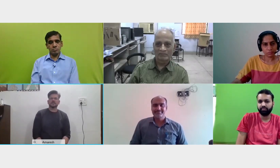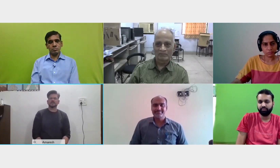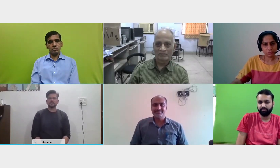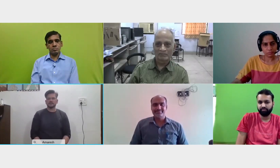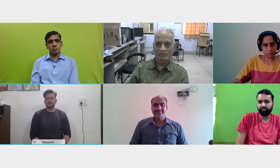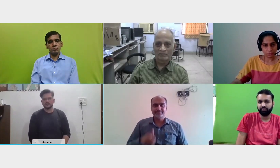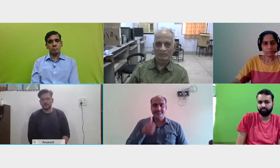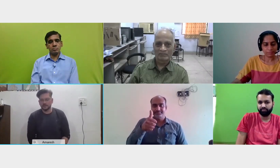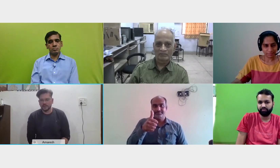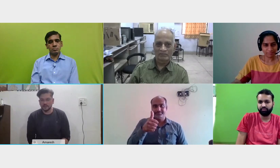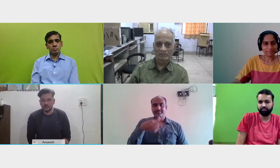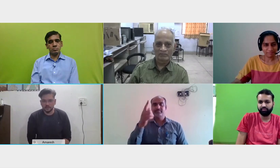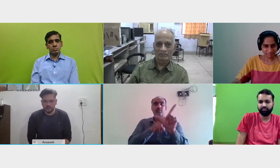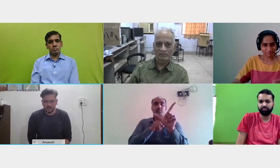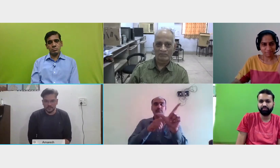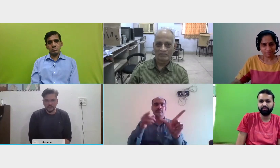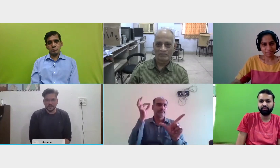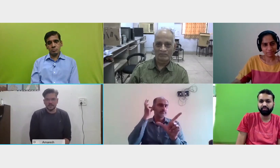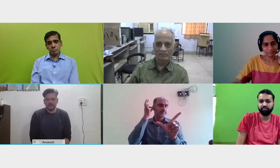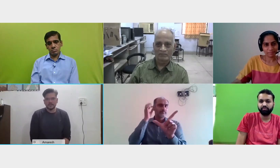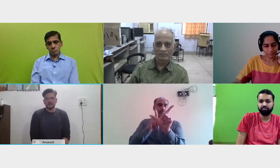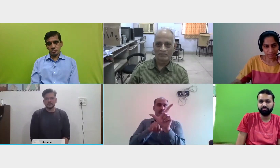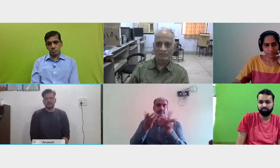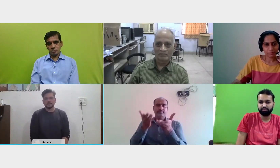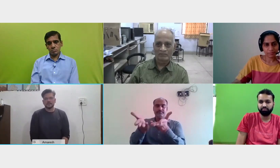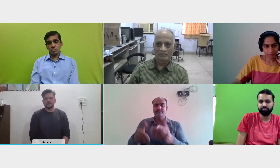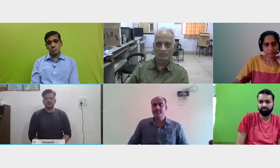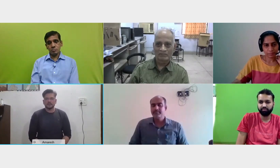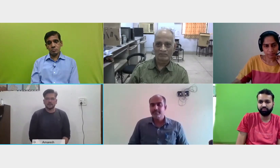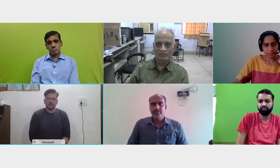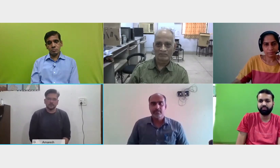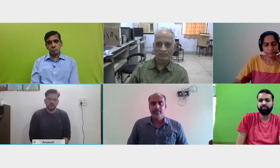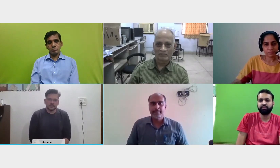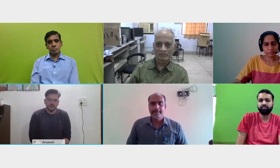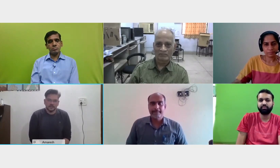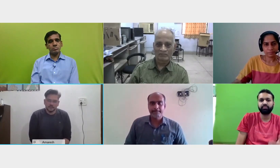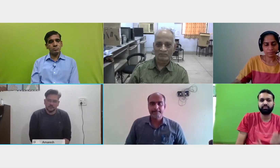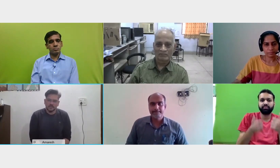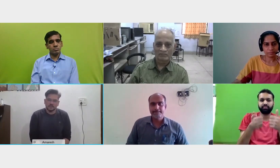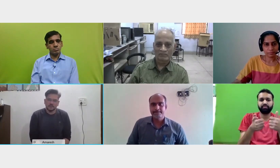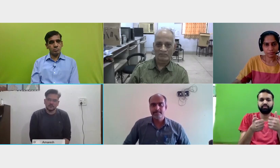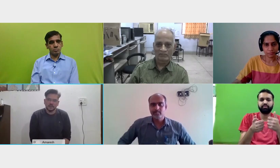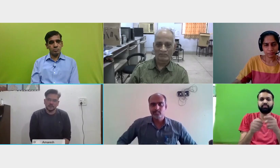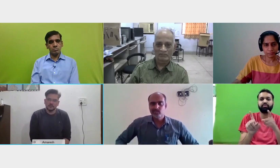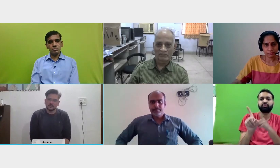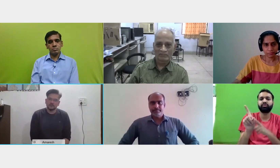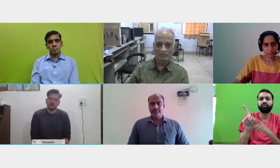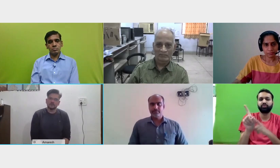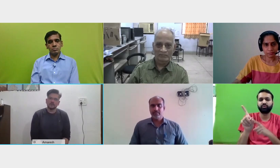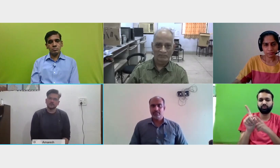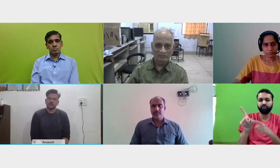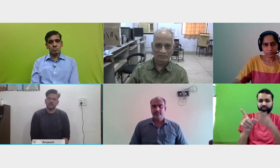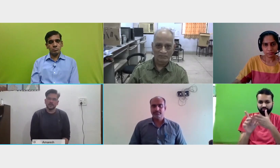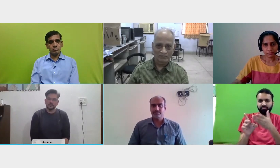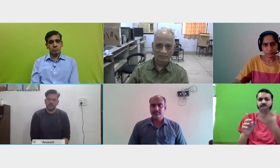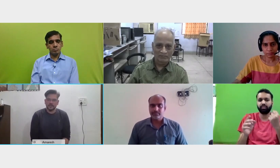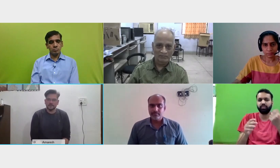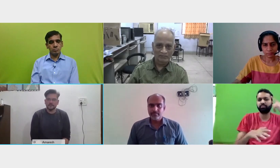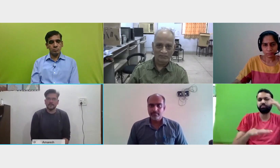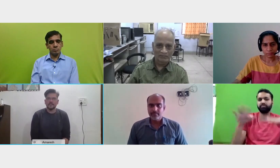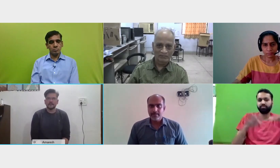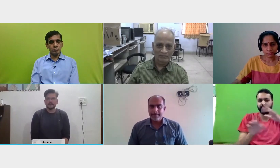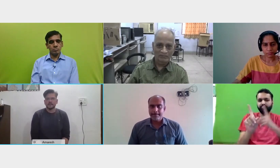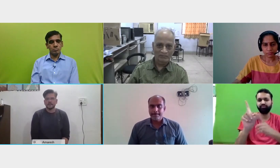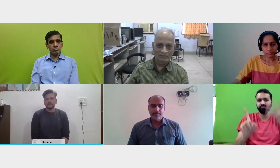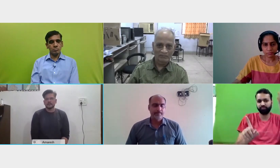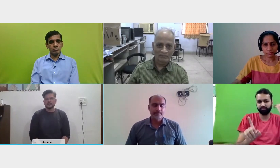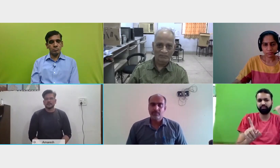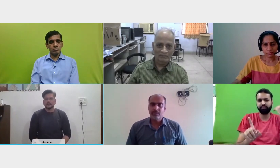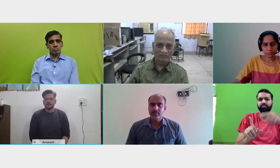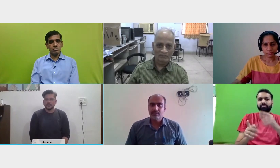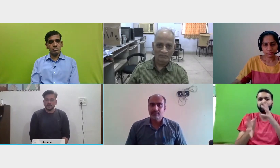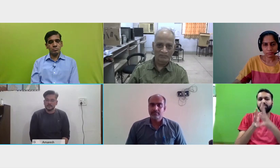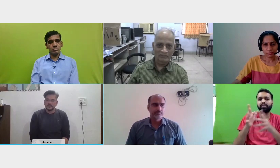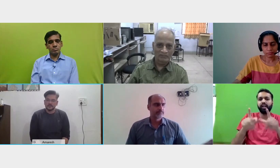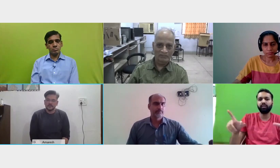I will pass it on Rahul that all the part of work done by yunikee okay so this is Rahul